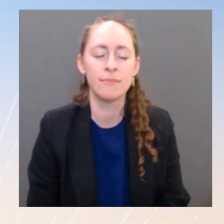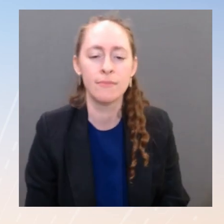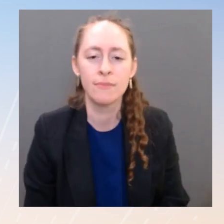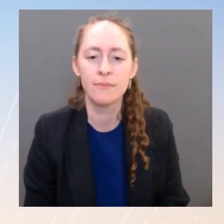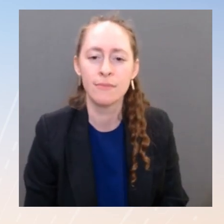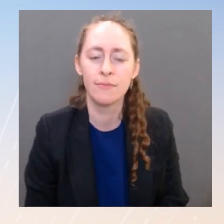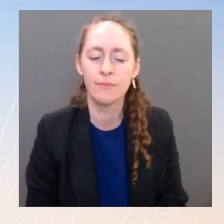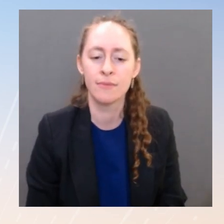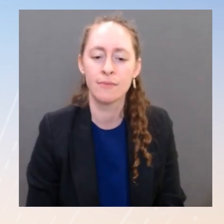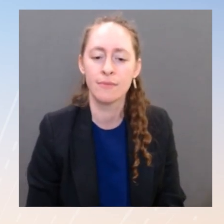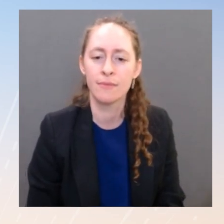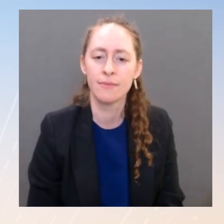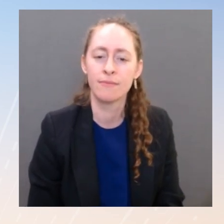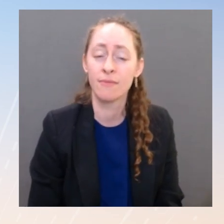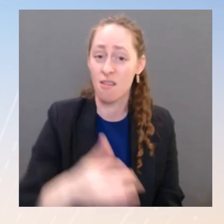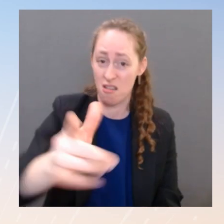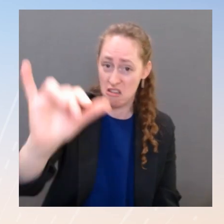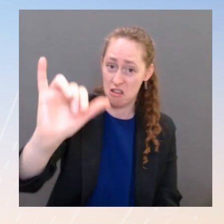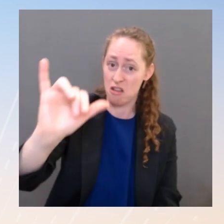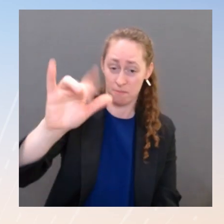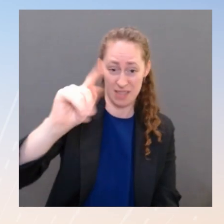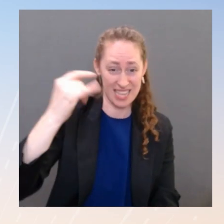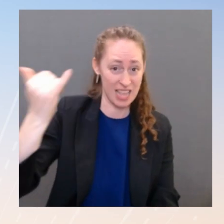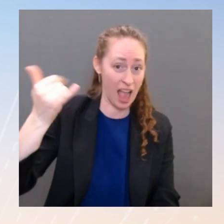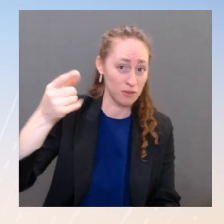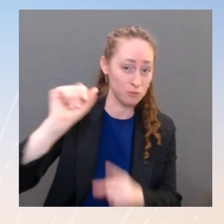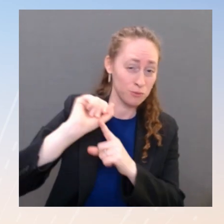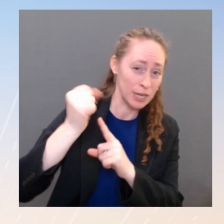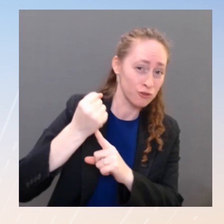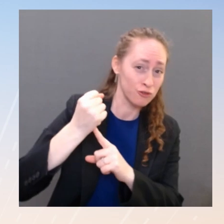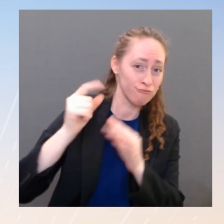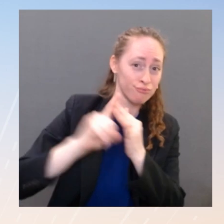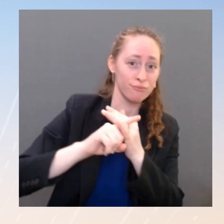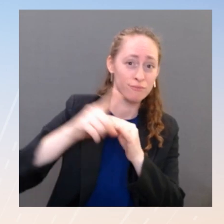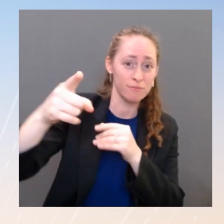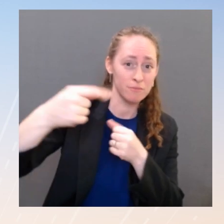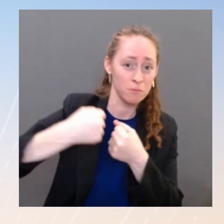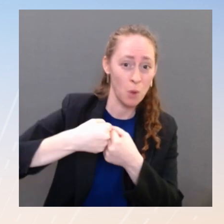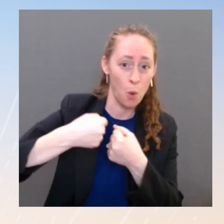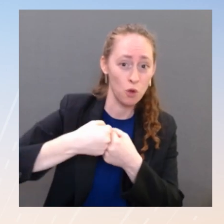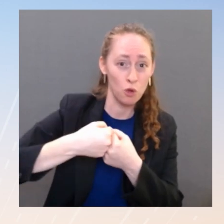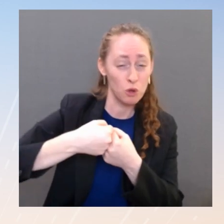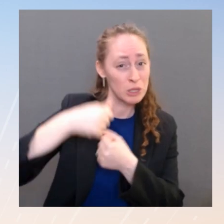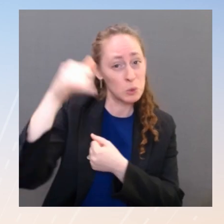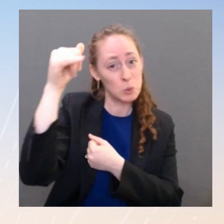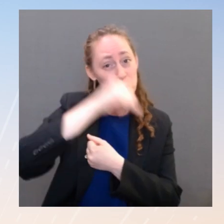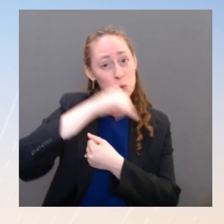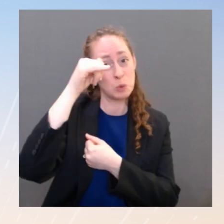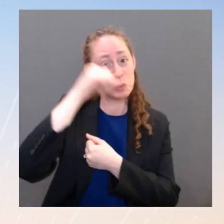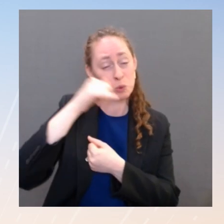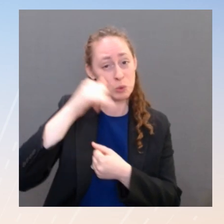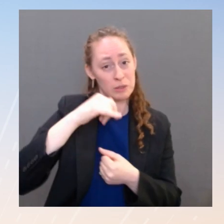and this pollster's warning that immigration seems to be a growing vulnerability for the President, does the White House believe that to be the case